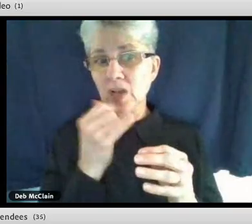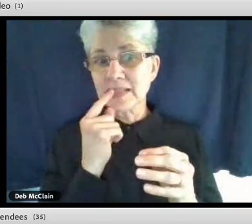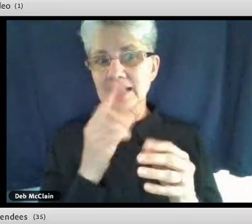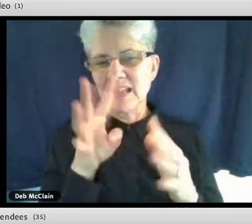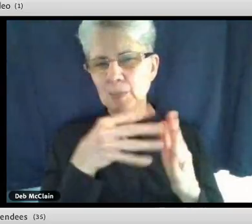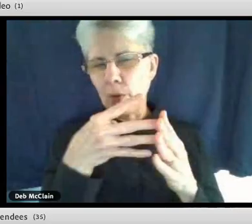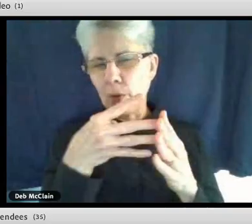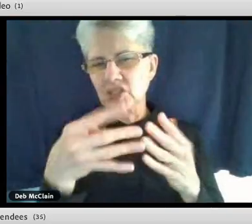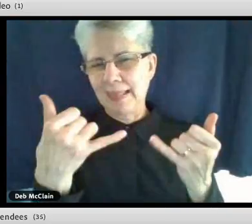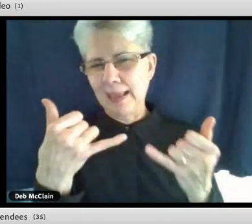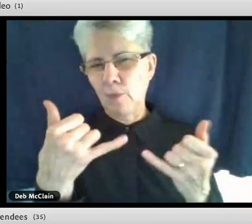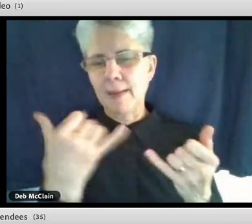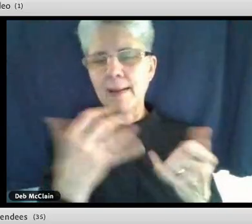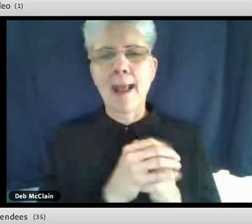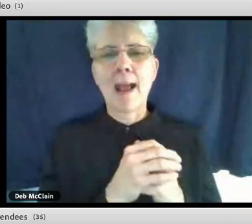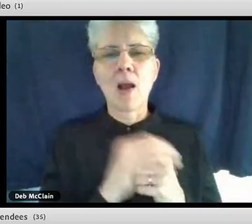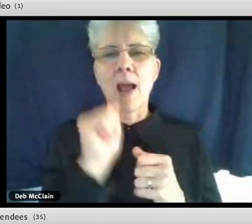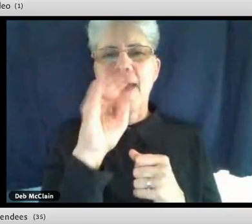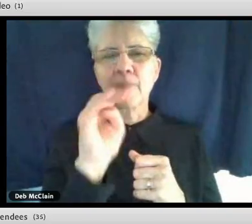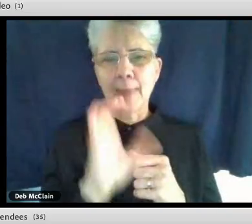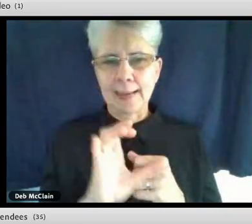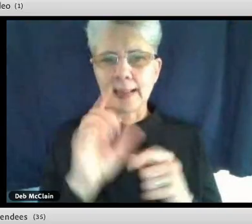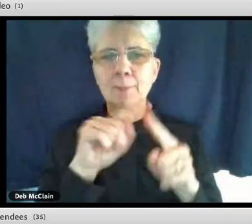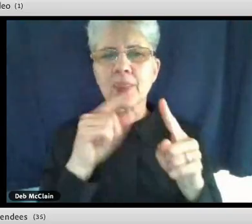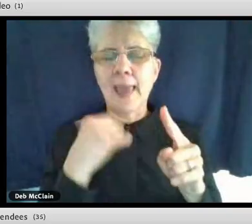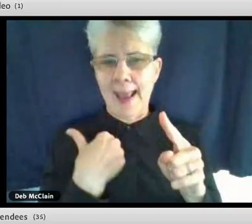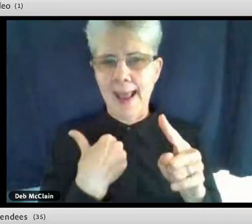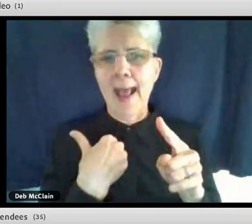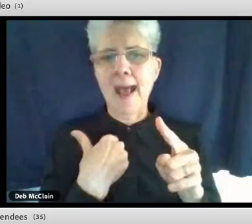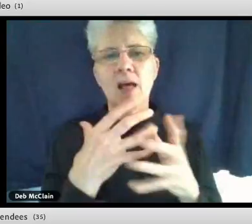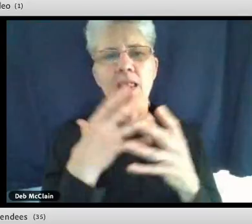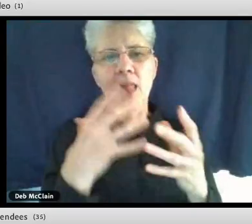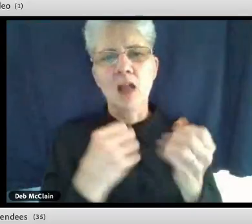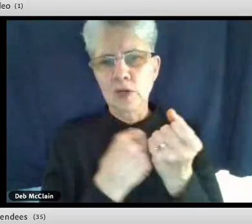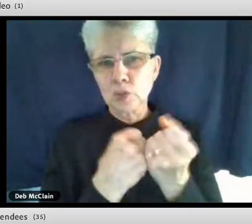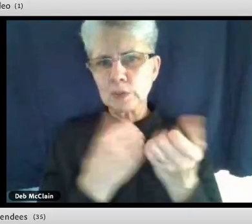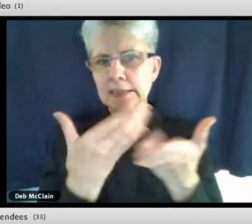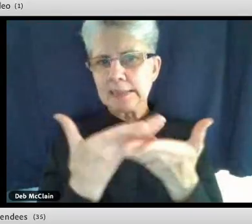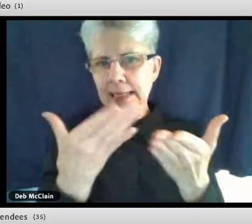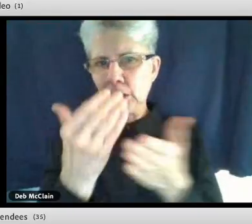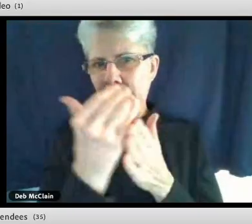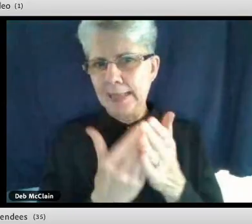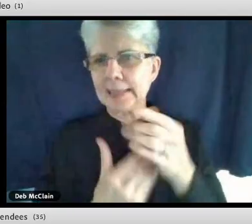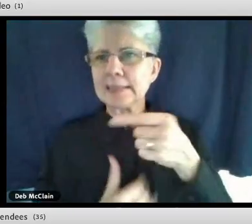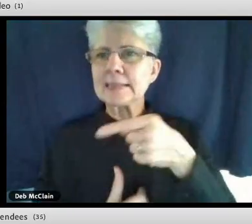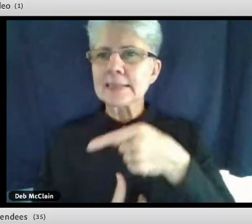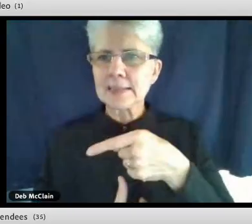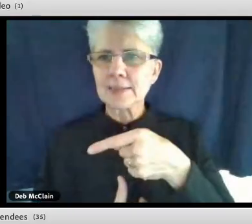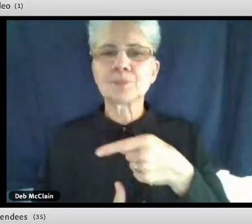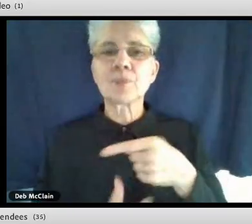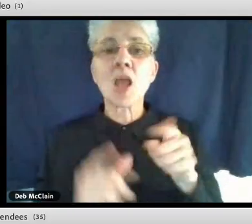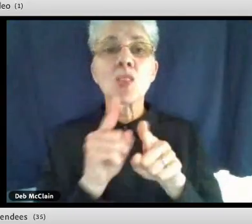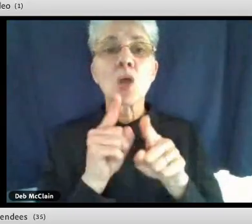right now alphabetically, but it's got a ton of resources here. This is listed on my slides, and they have a Facebook group,